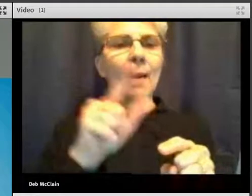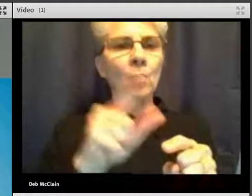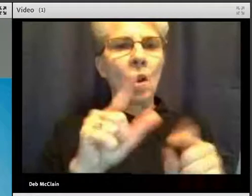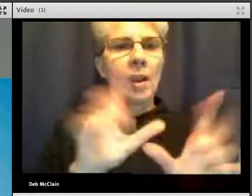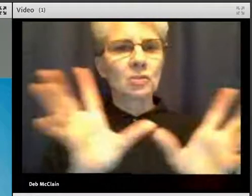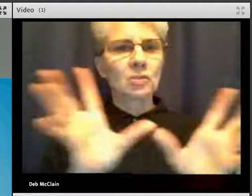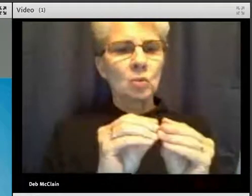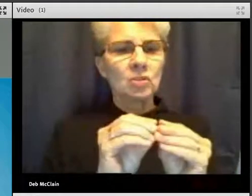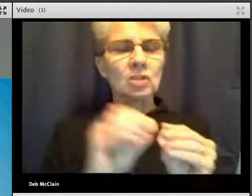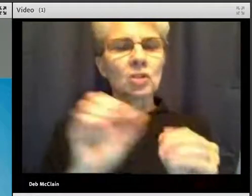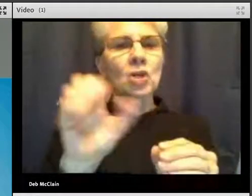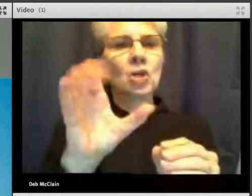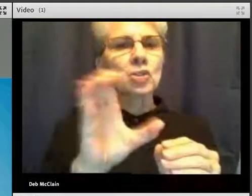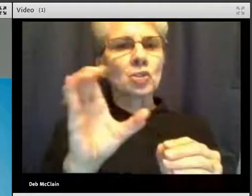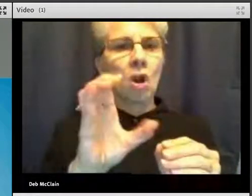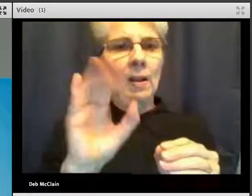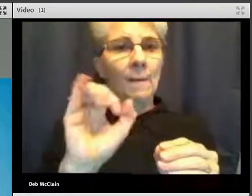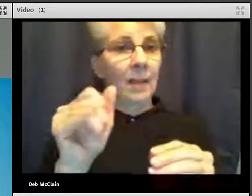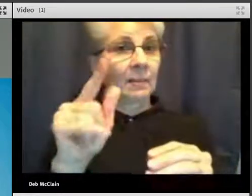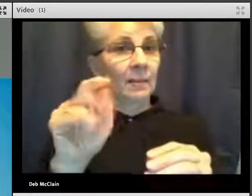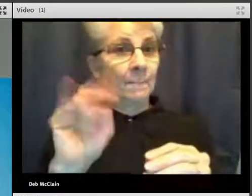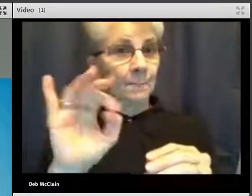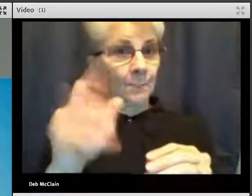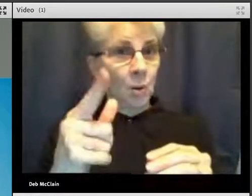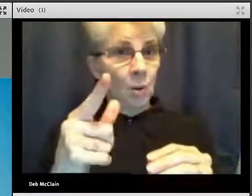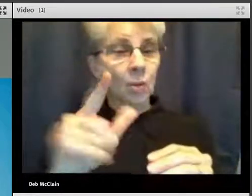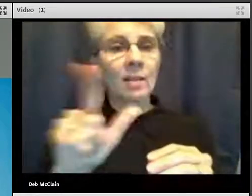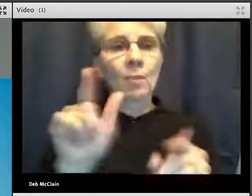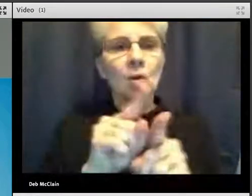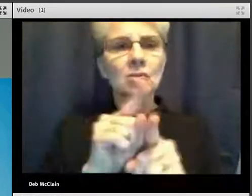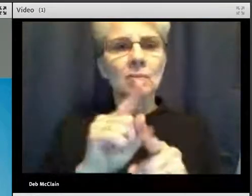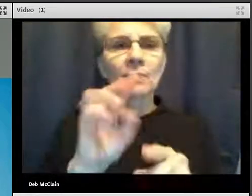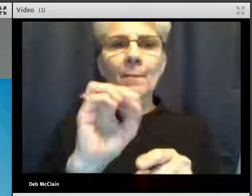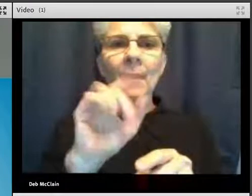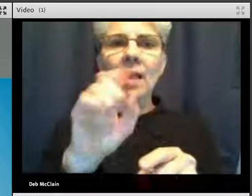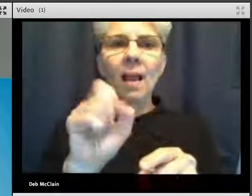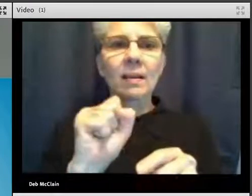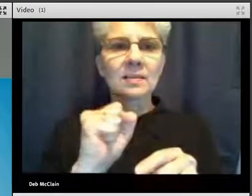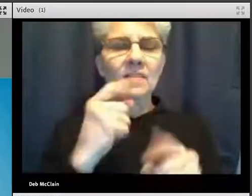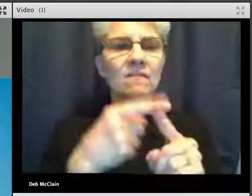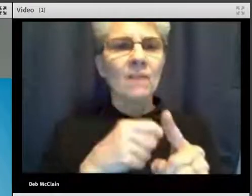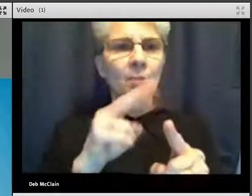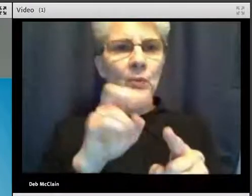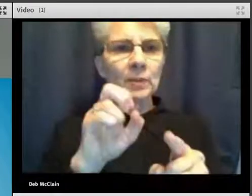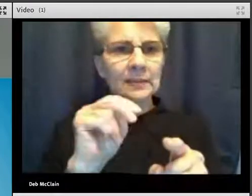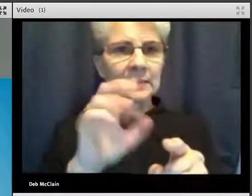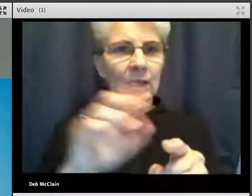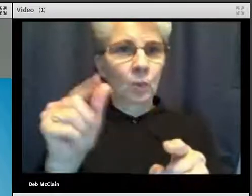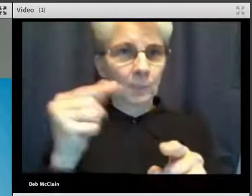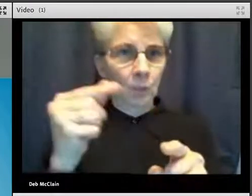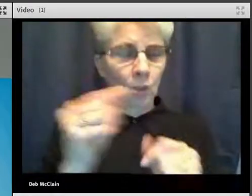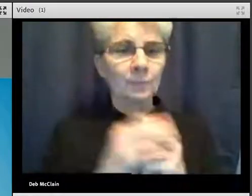in the Charlotte Mecklenburg Library. She has an MLIS from the UNC-Greensboro...